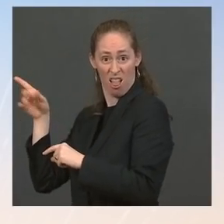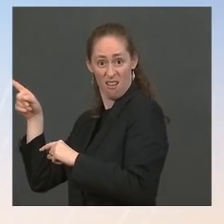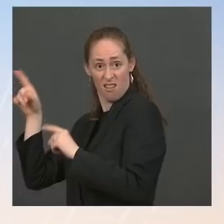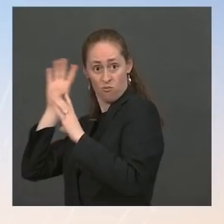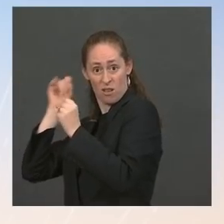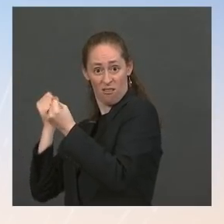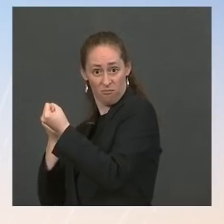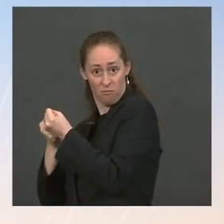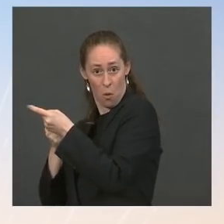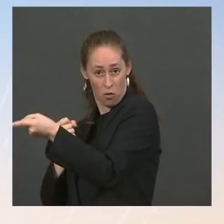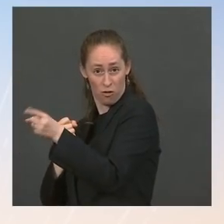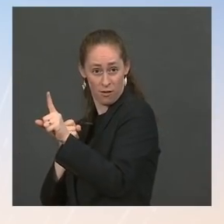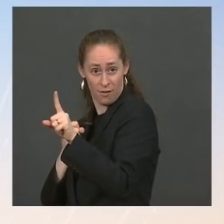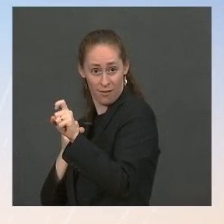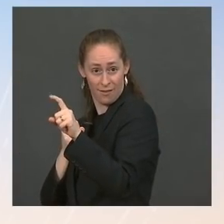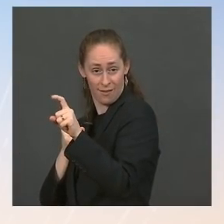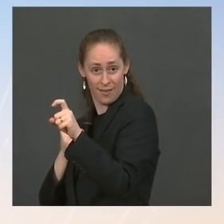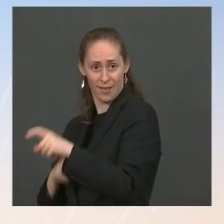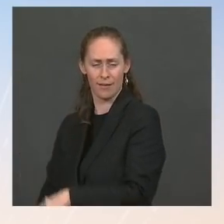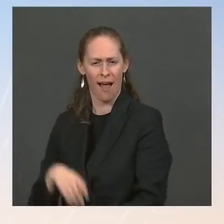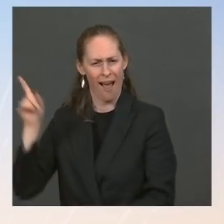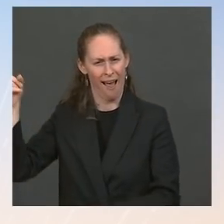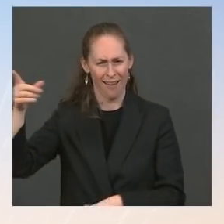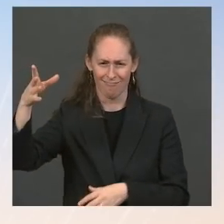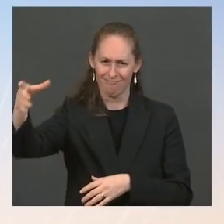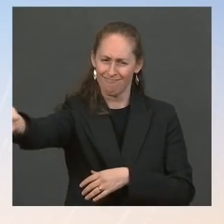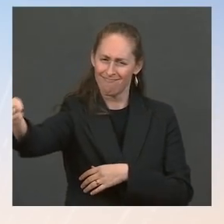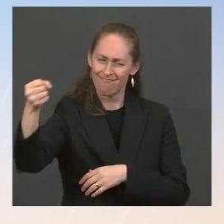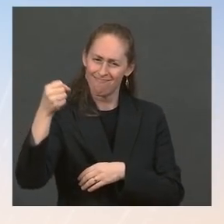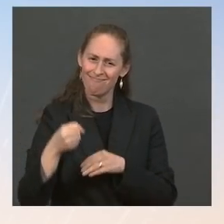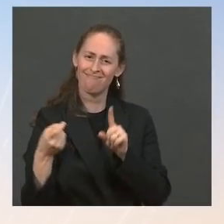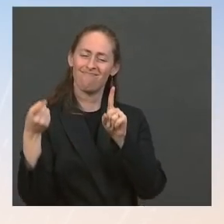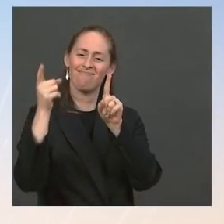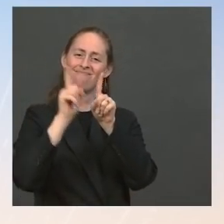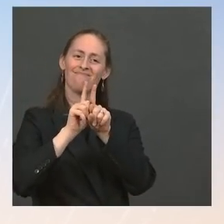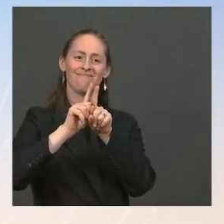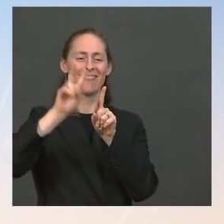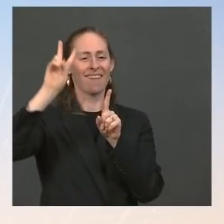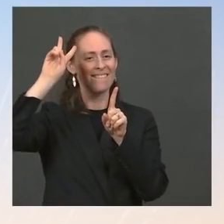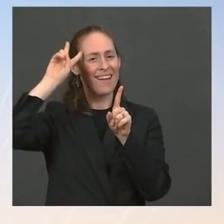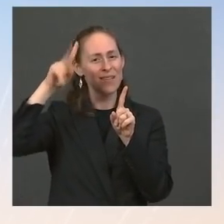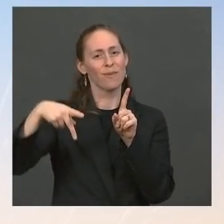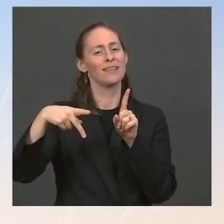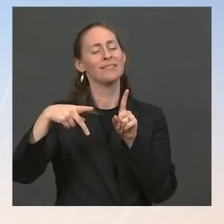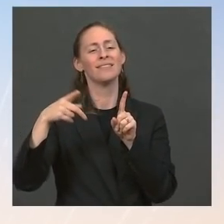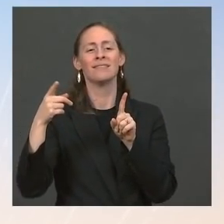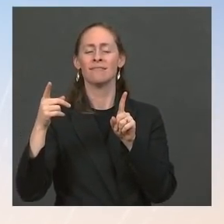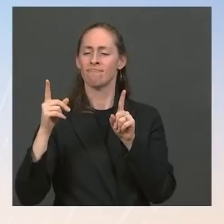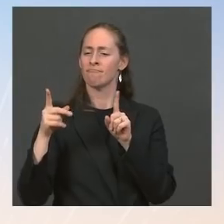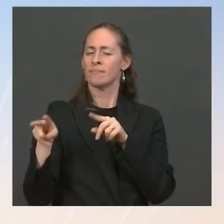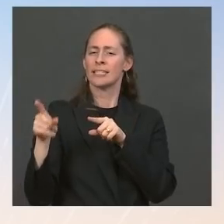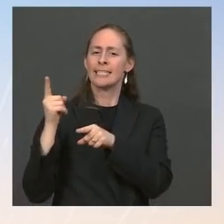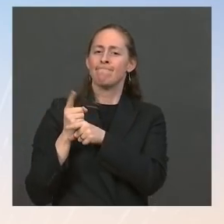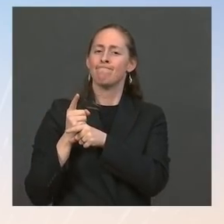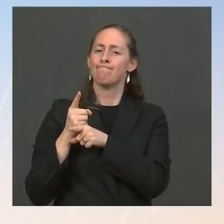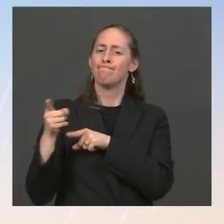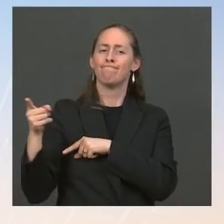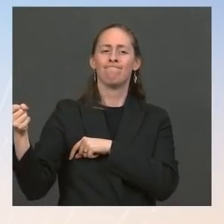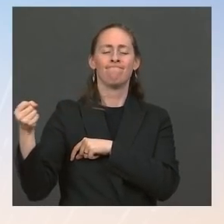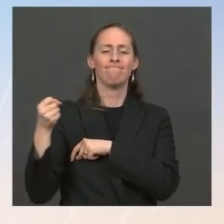because -- to serve as his running mate because he felt she was exactly the person he wanted to have by his side to govern the country.